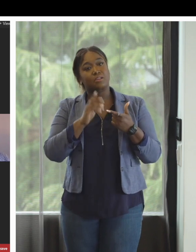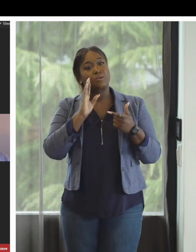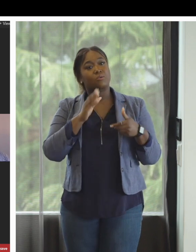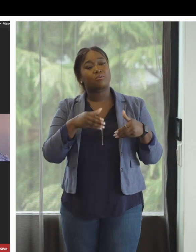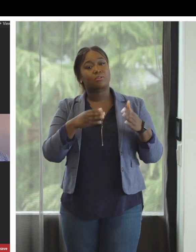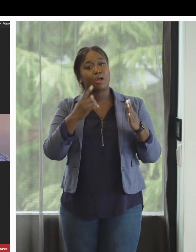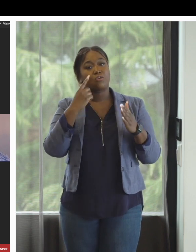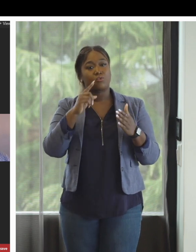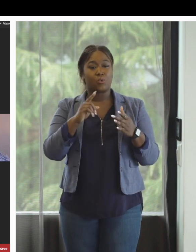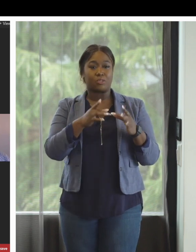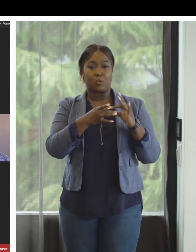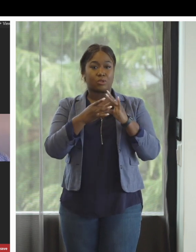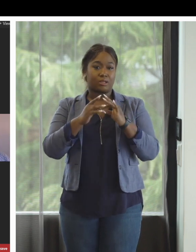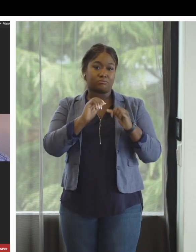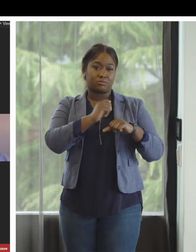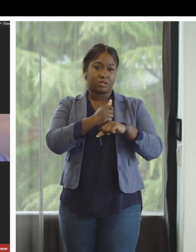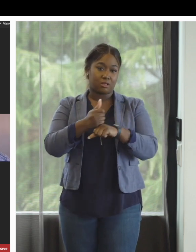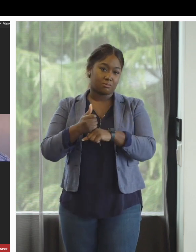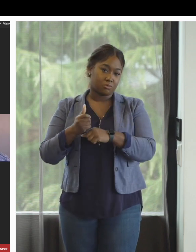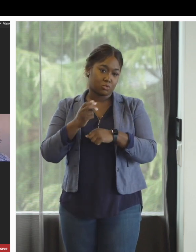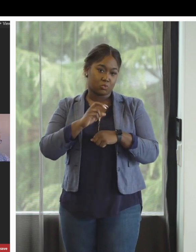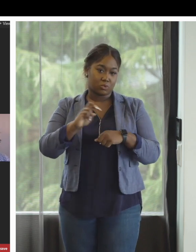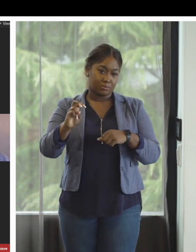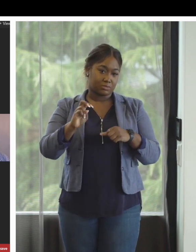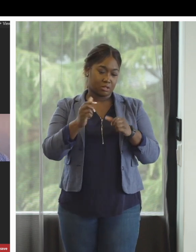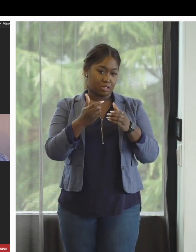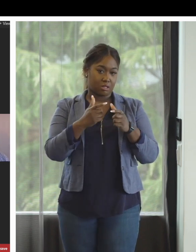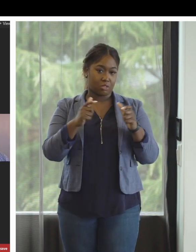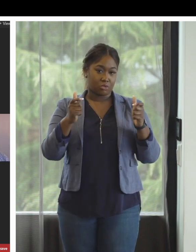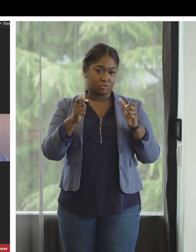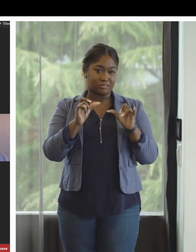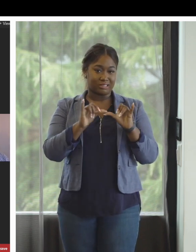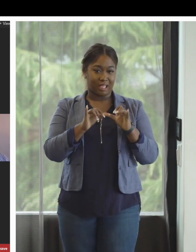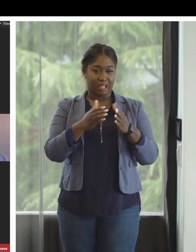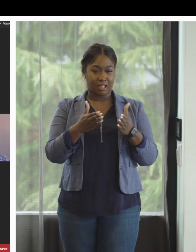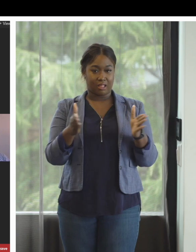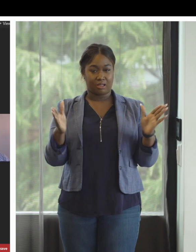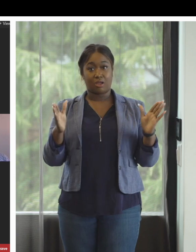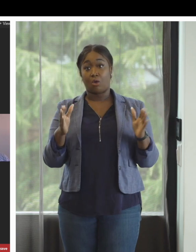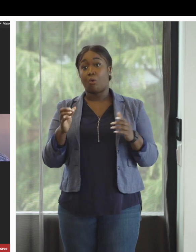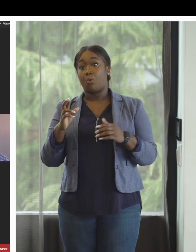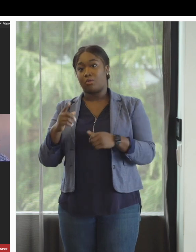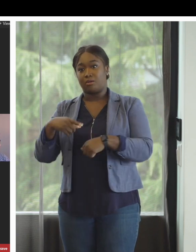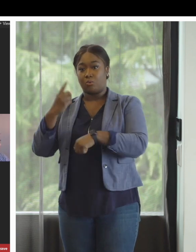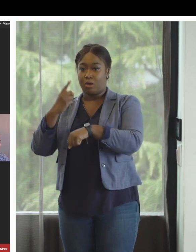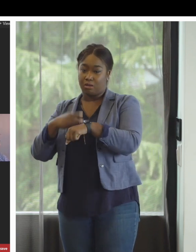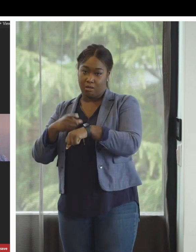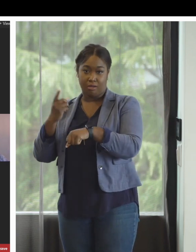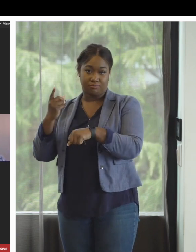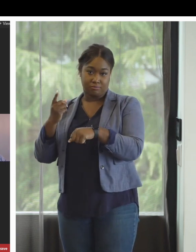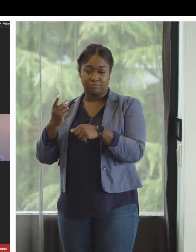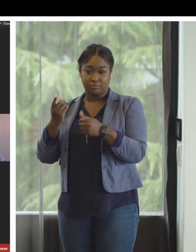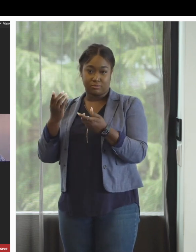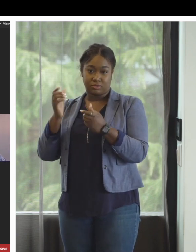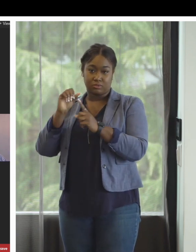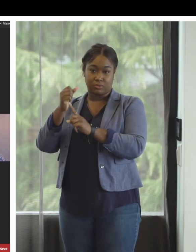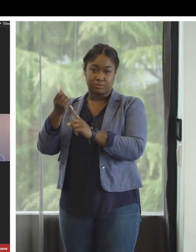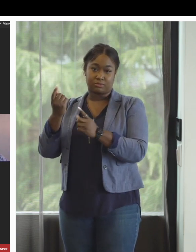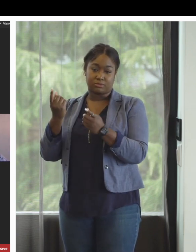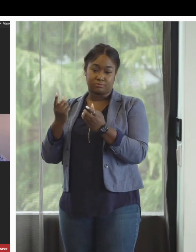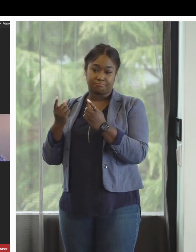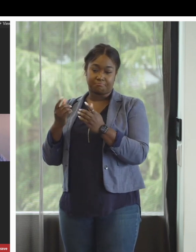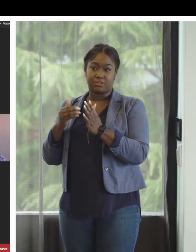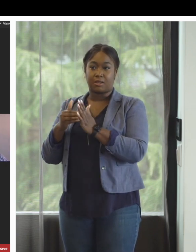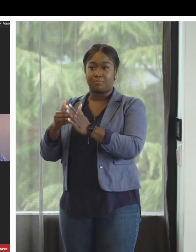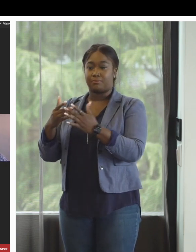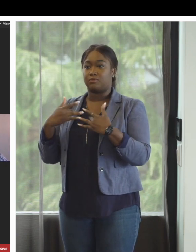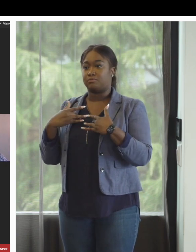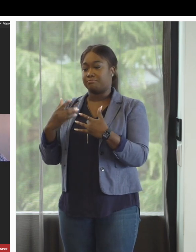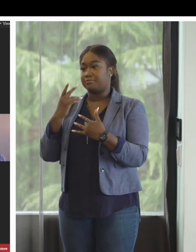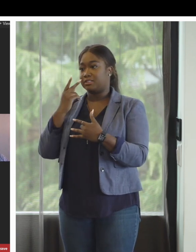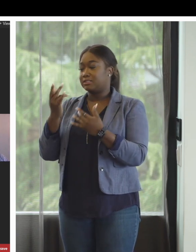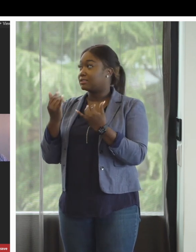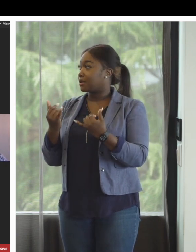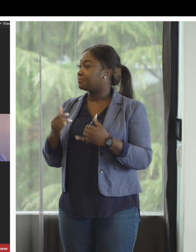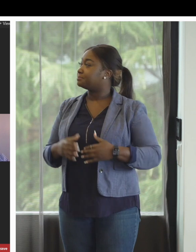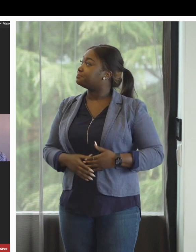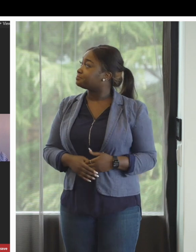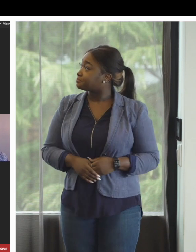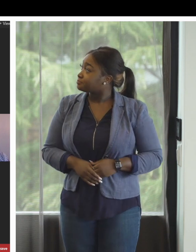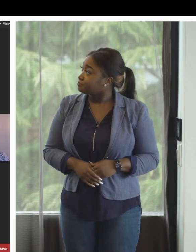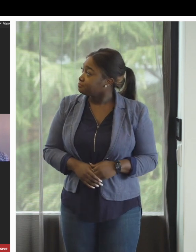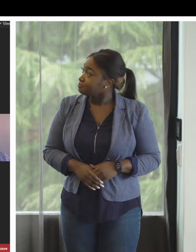coordinatation of trips on a larger scale. So we want to